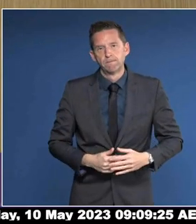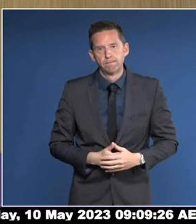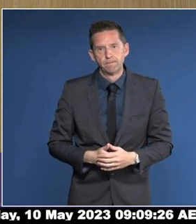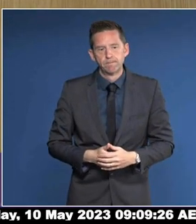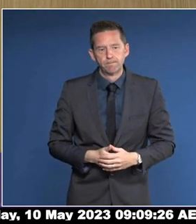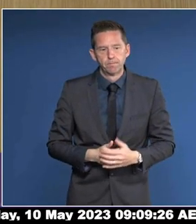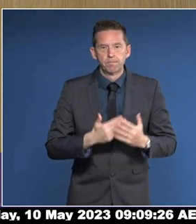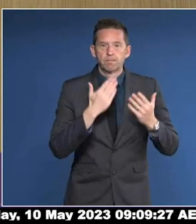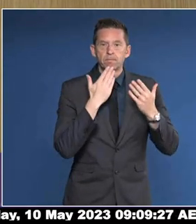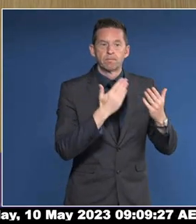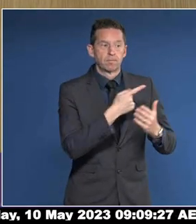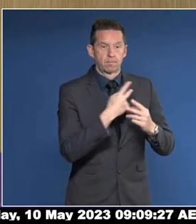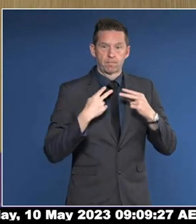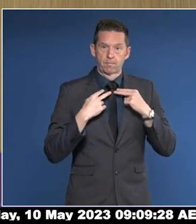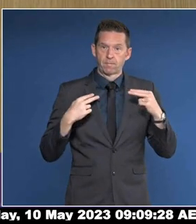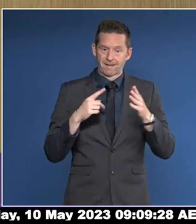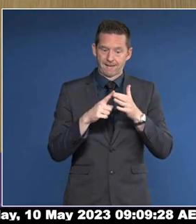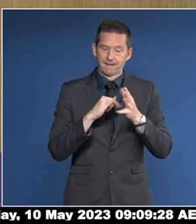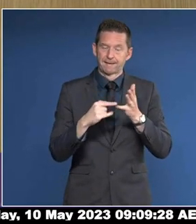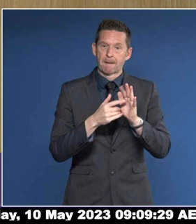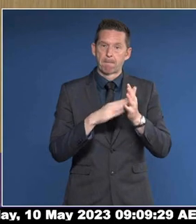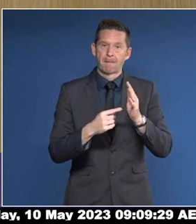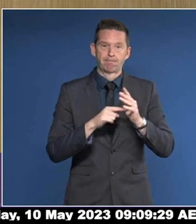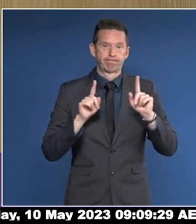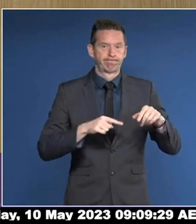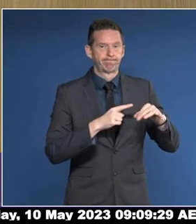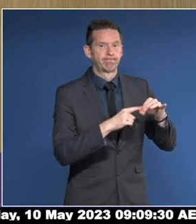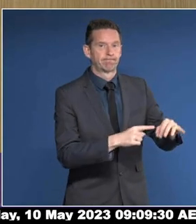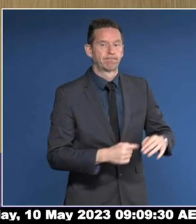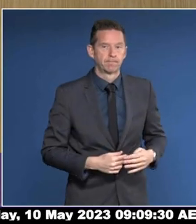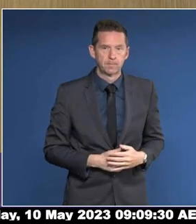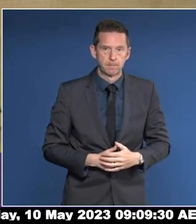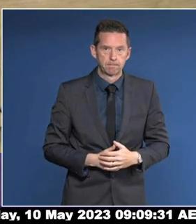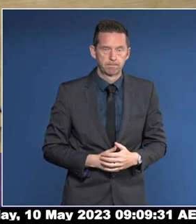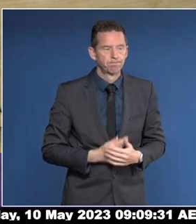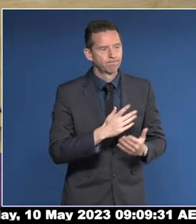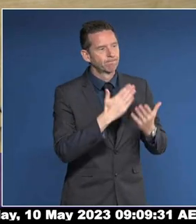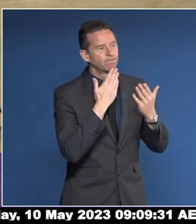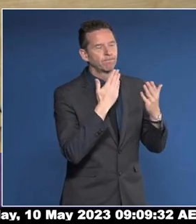Ms Eastman will ask you some questions. Thank you, Dr Crawford, and welcome back.